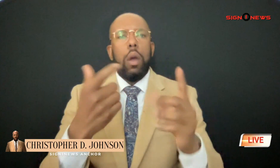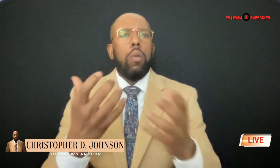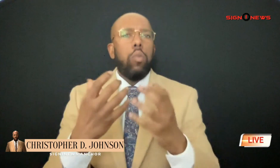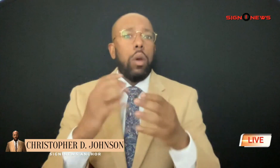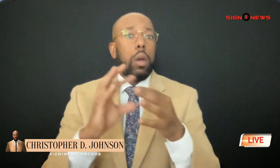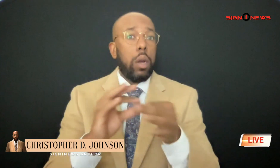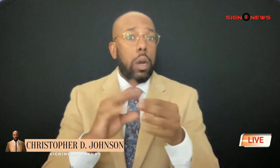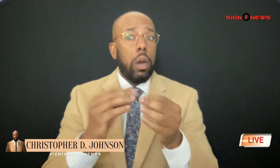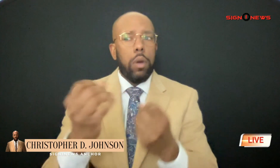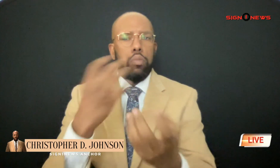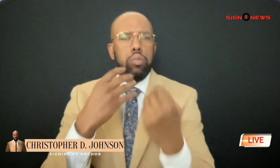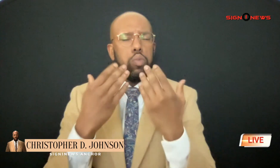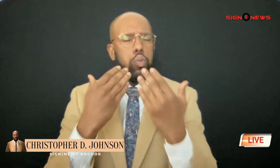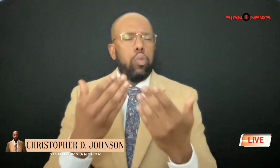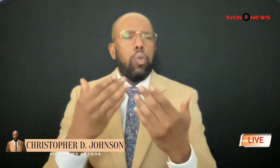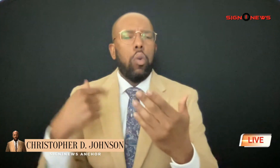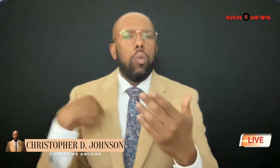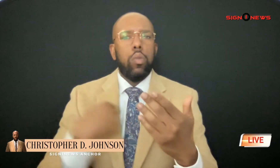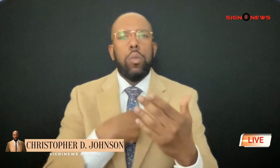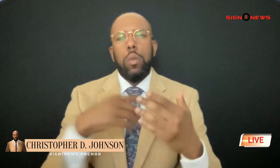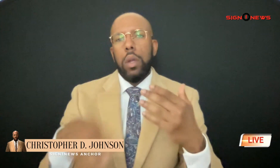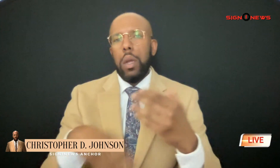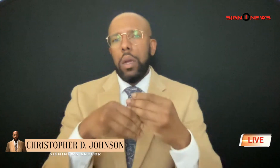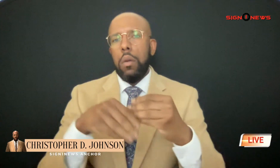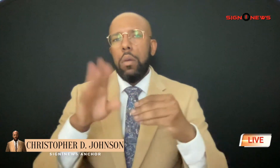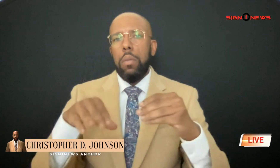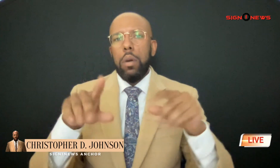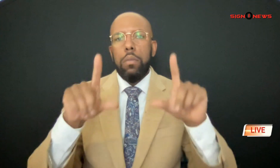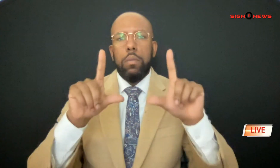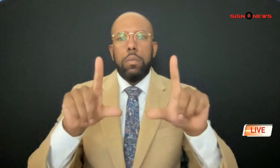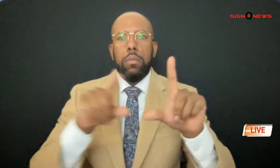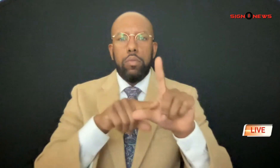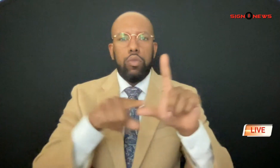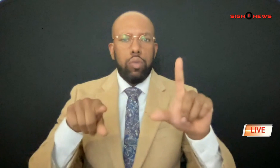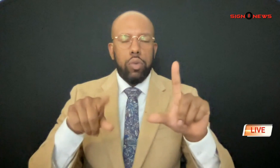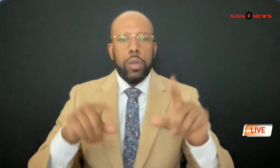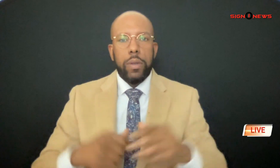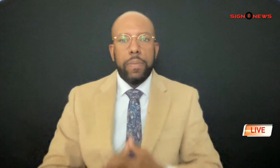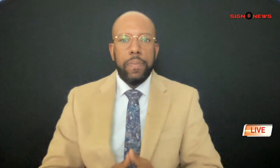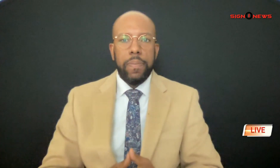If you post an interesting comment about this update, we may add it at the bottom of the screen.